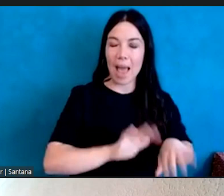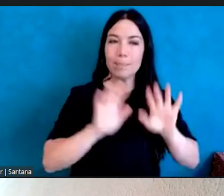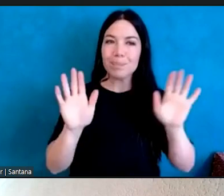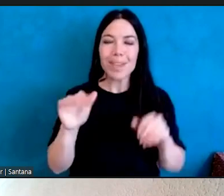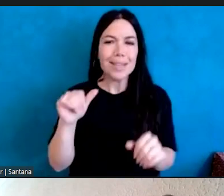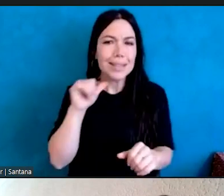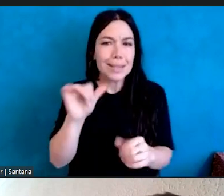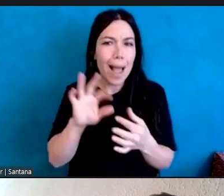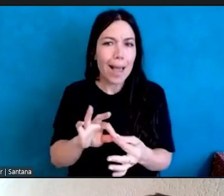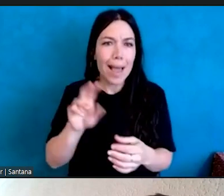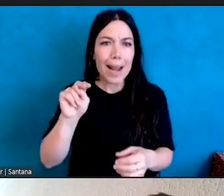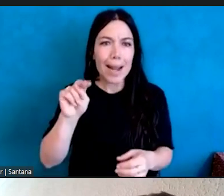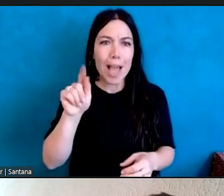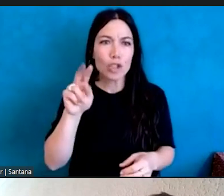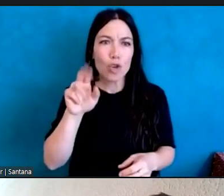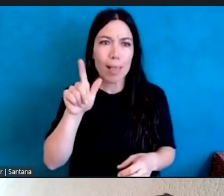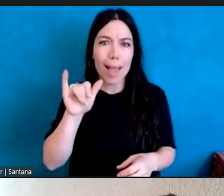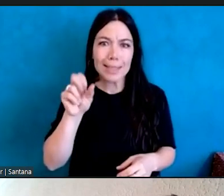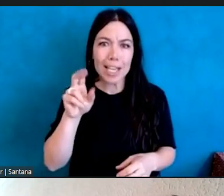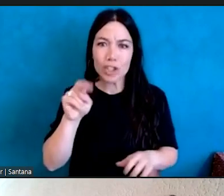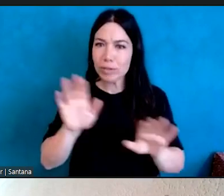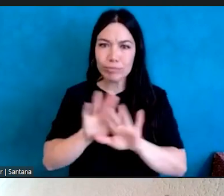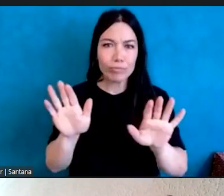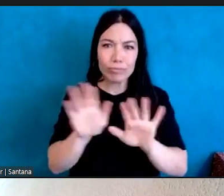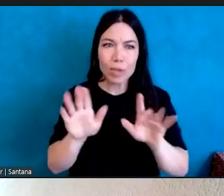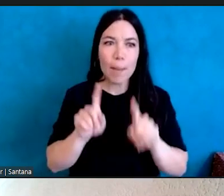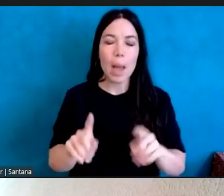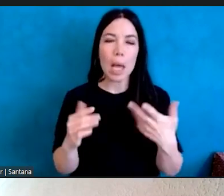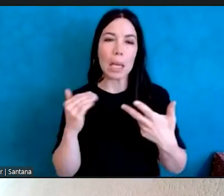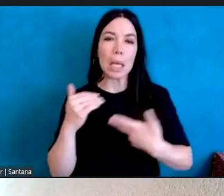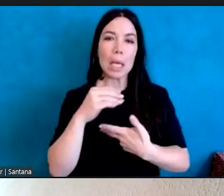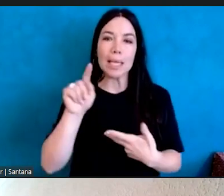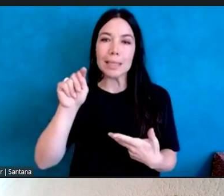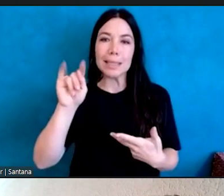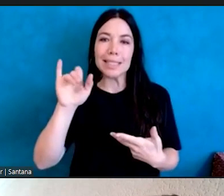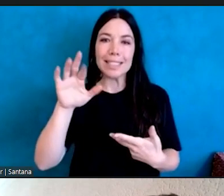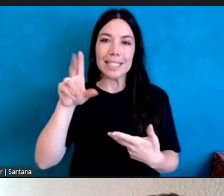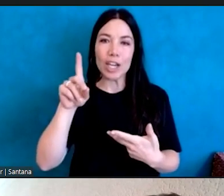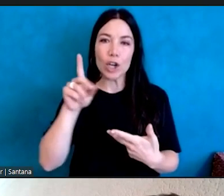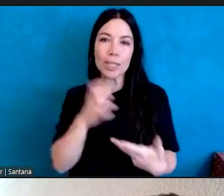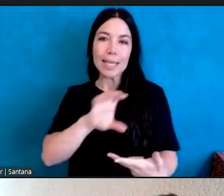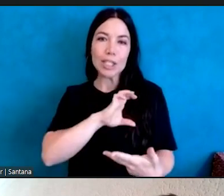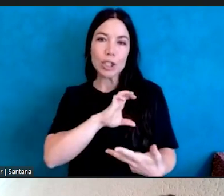but we're kind of looking at kind of tiered citizenship and the role that language kind of helps in mediating this.